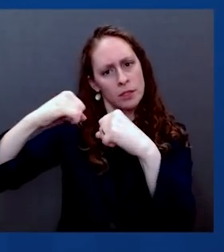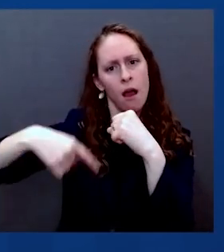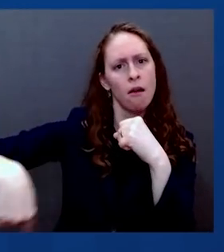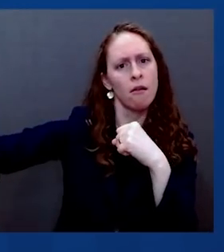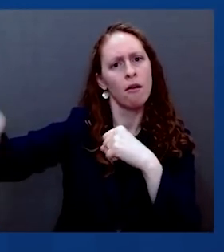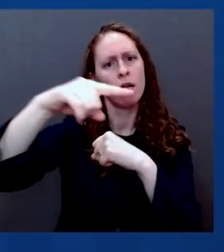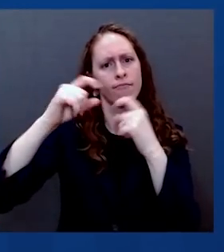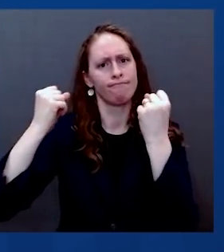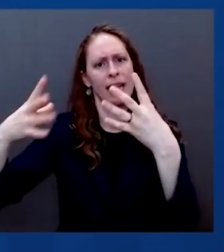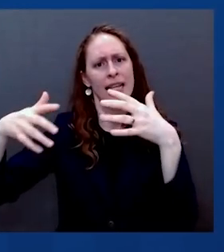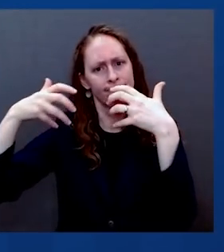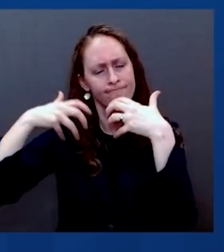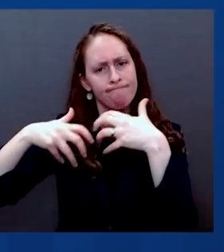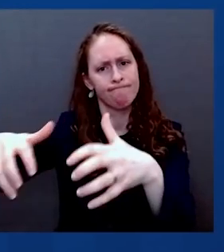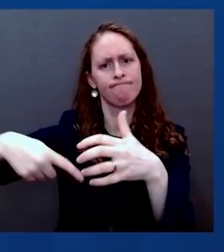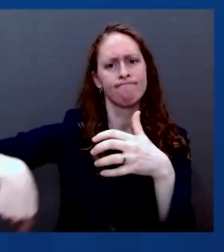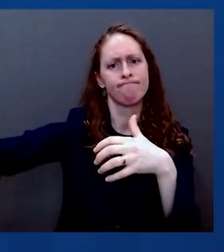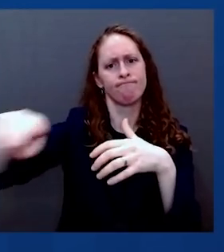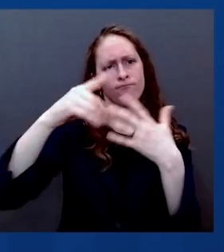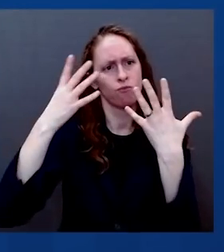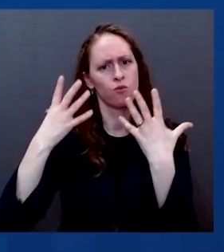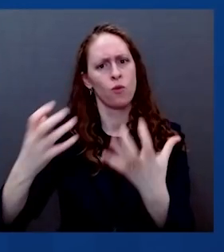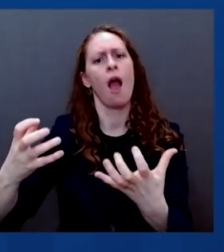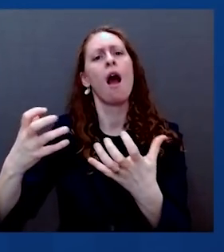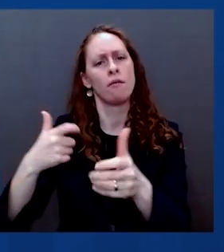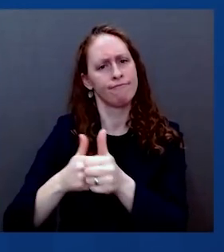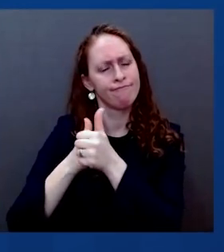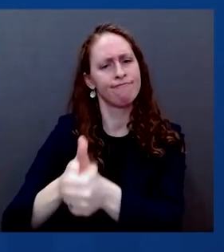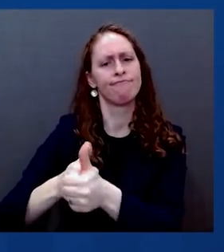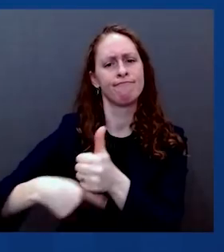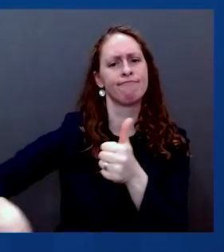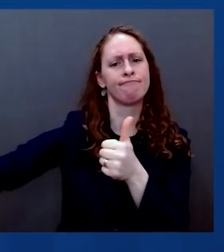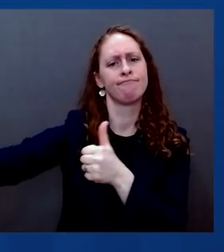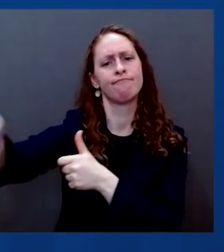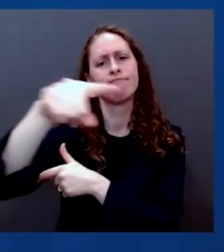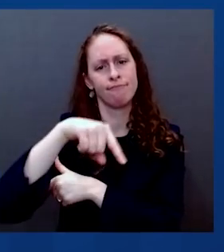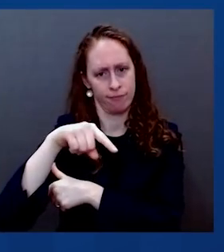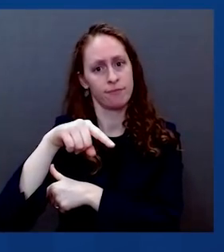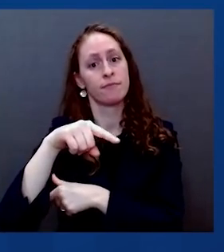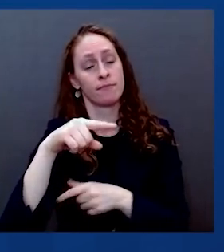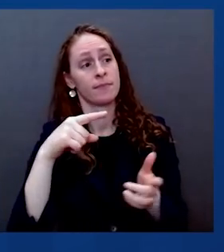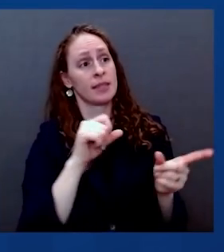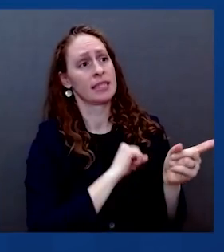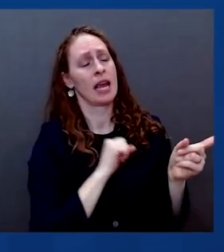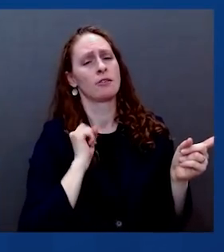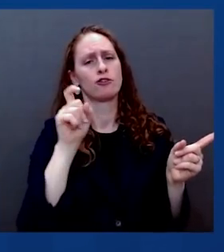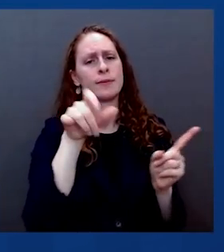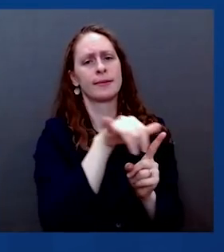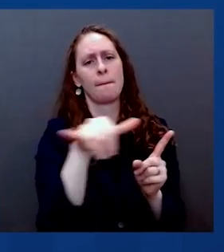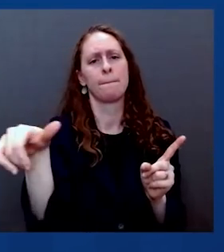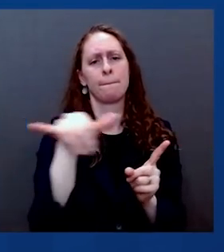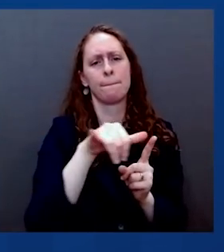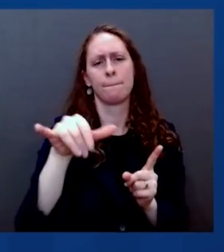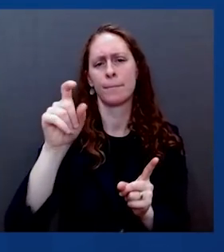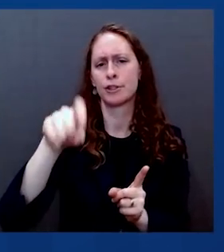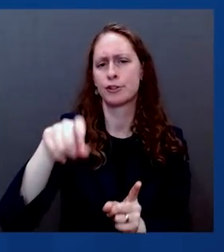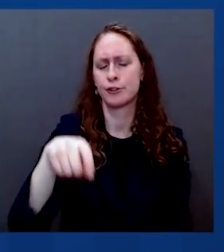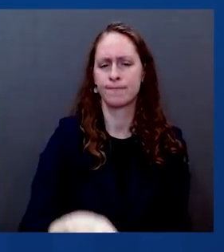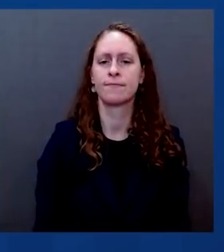I make this announcement with careful deliberation, recognizing the fundamental right to vote is the right from which all other rights flow.